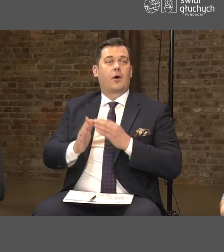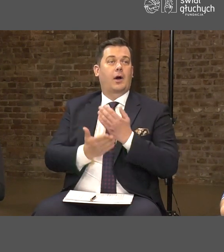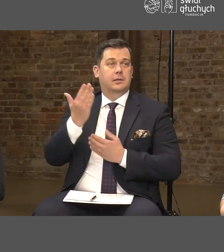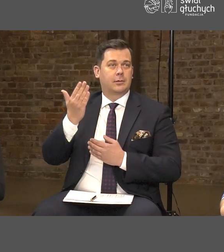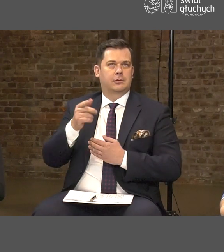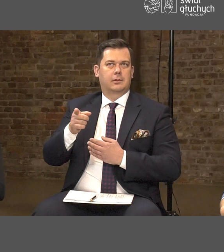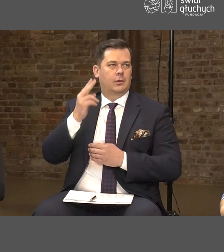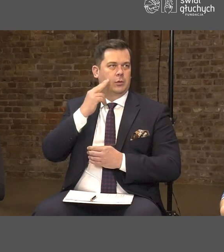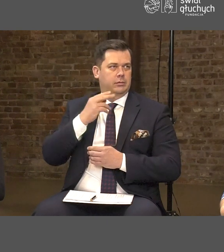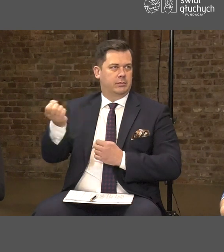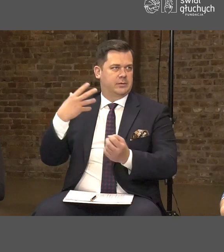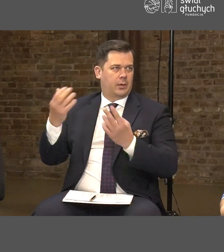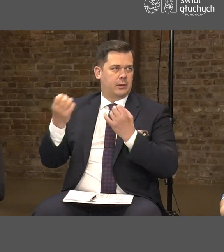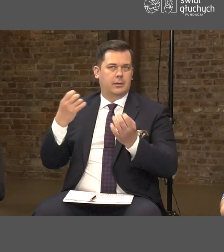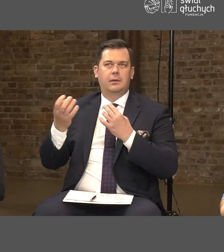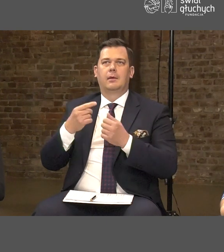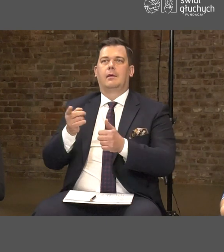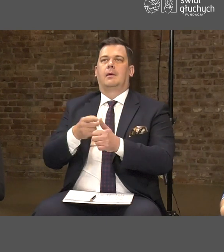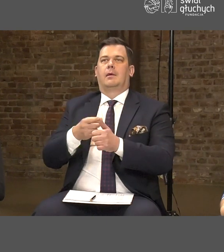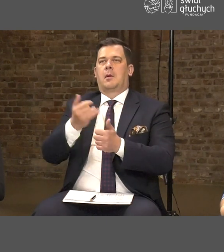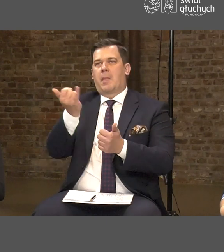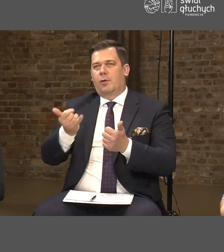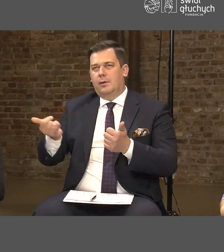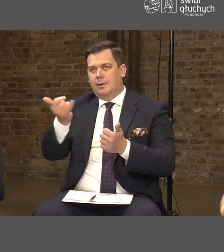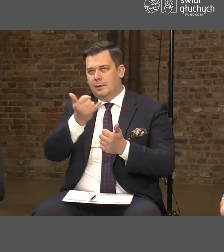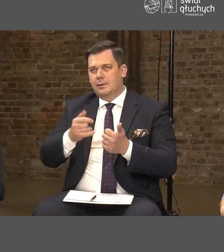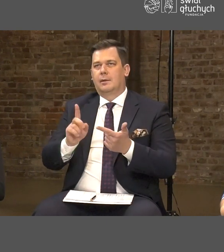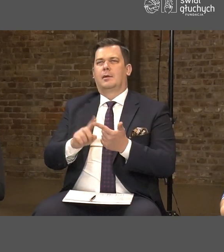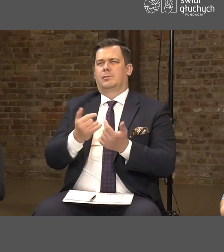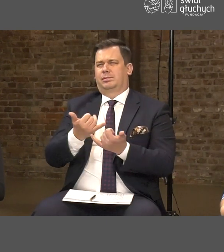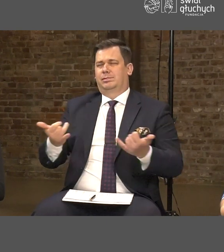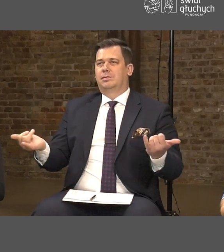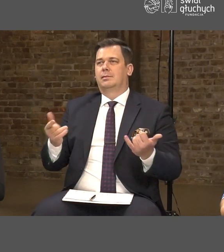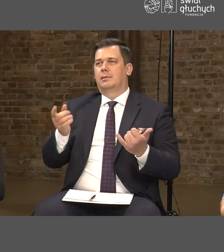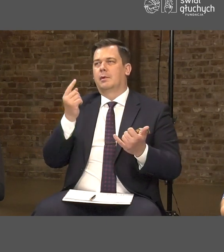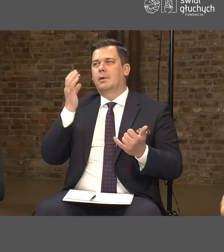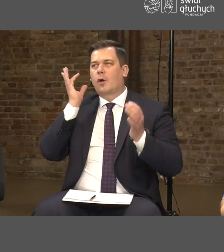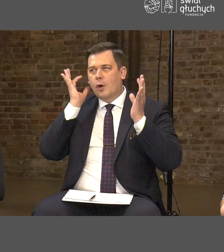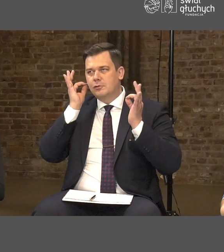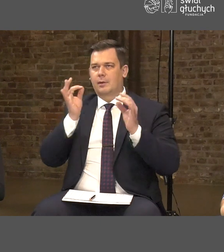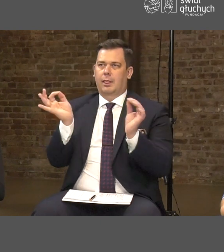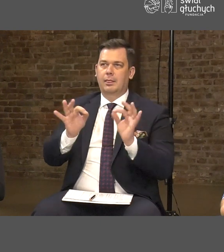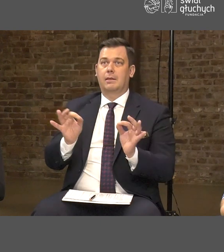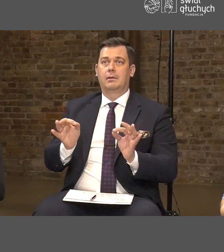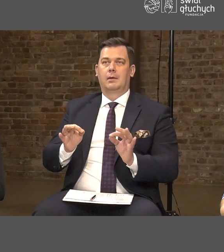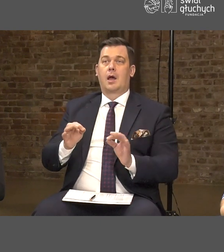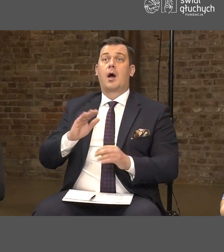It turned out that deaf people were sending us (videos of how they do): paintings, earrings, etc.